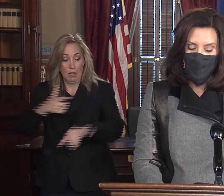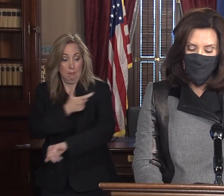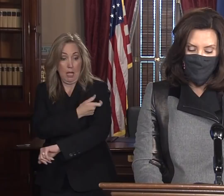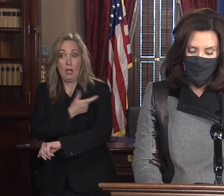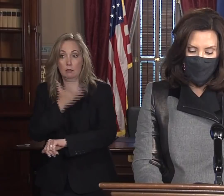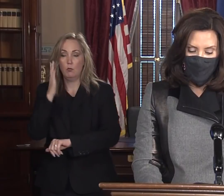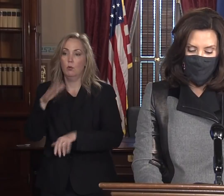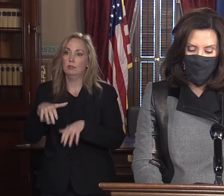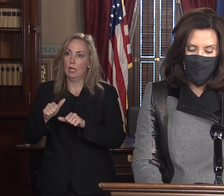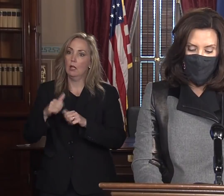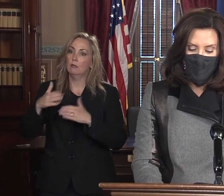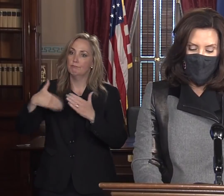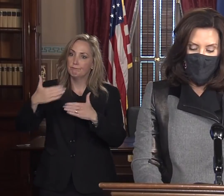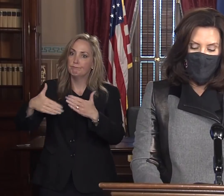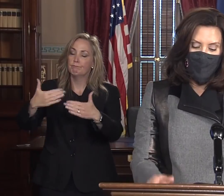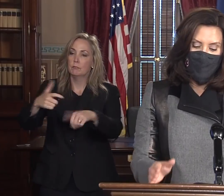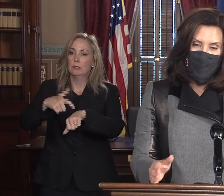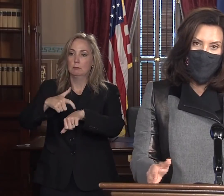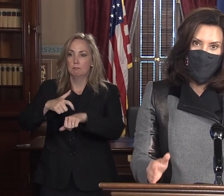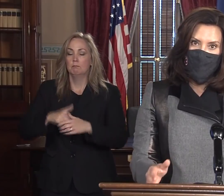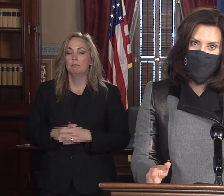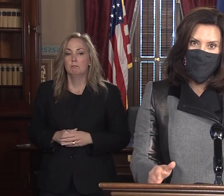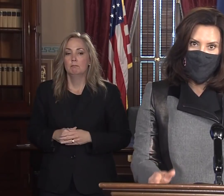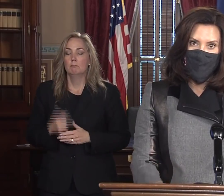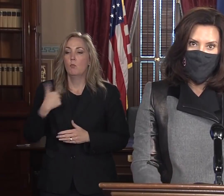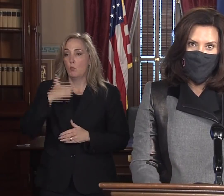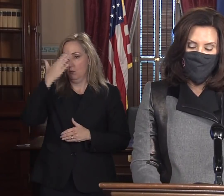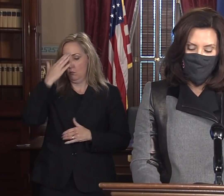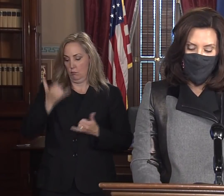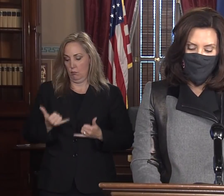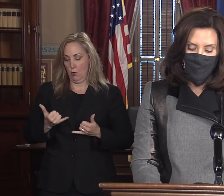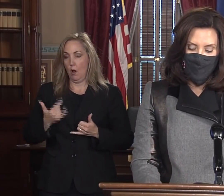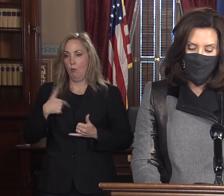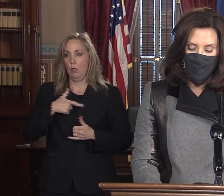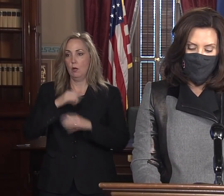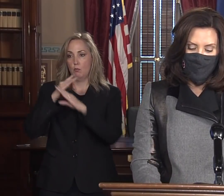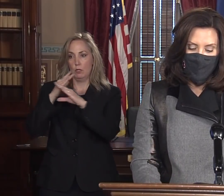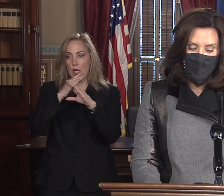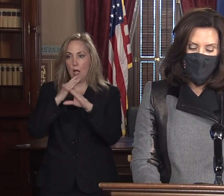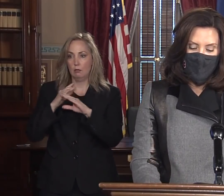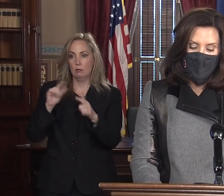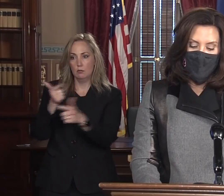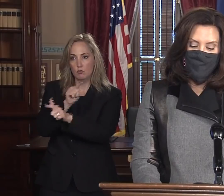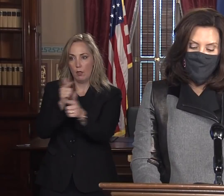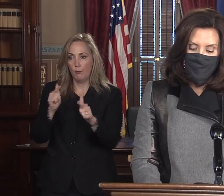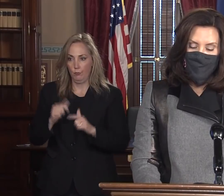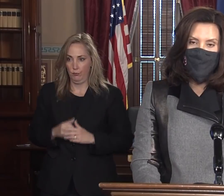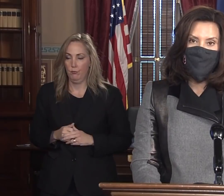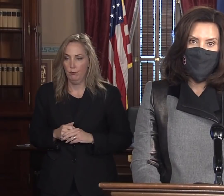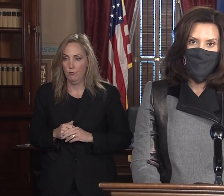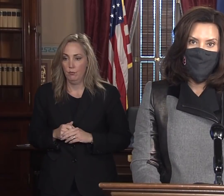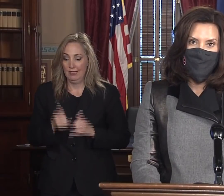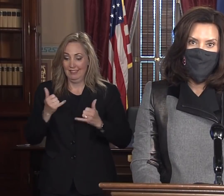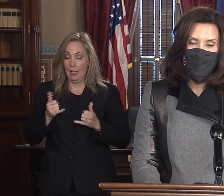WE DON'T KNOW WHEN A VACCINE WILL COME. DISTRIBUTING IT WIDELY TO ALL MICHIGANERS WILL TAKE SOME TIME.